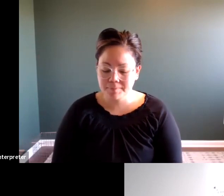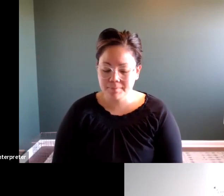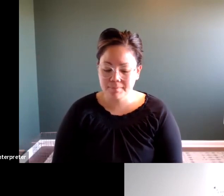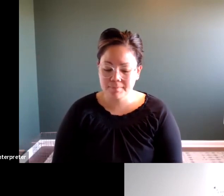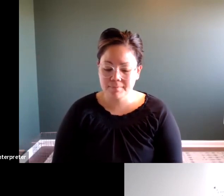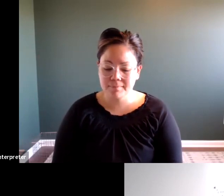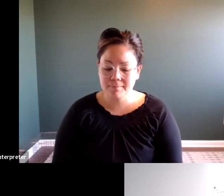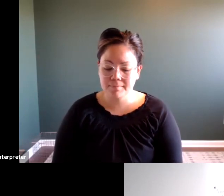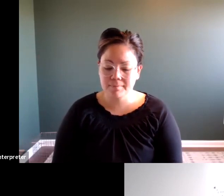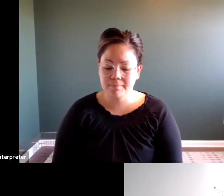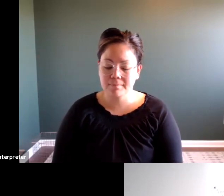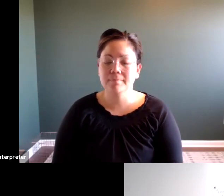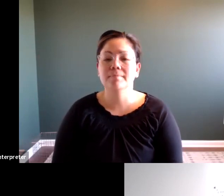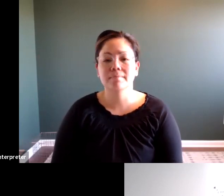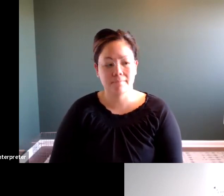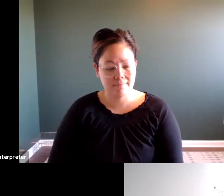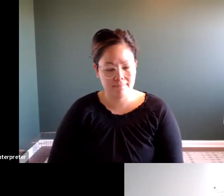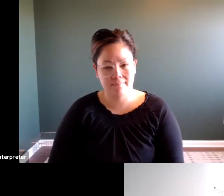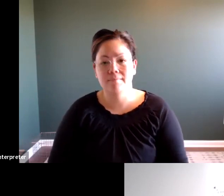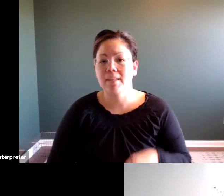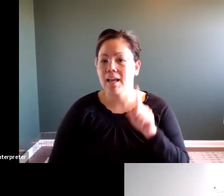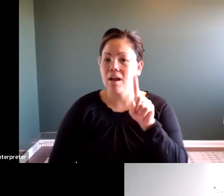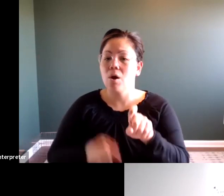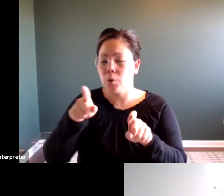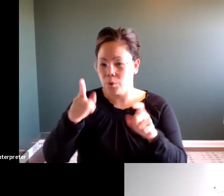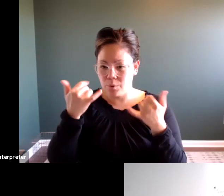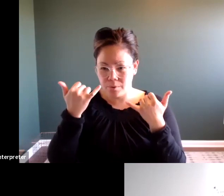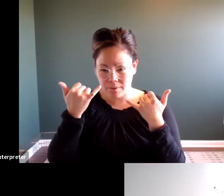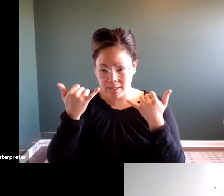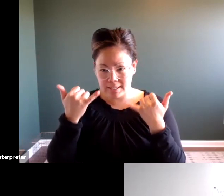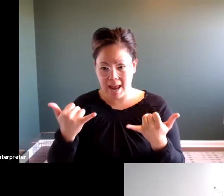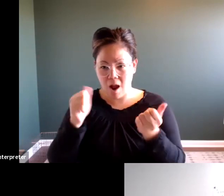I have a question which is, of course you are with the state